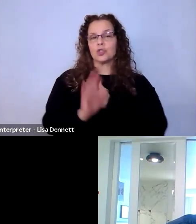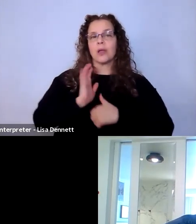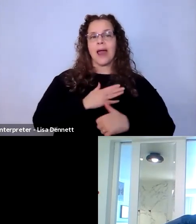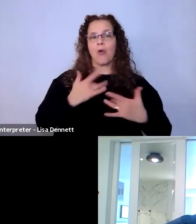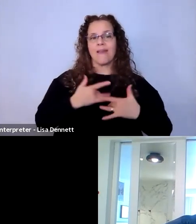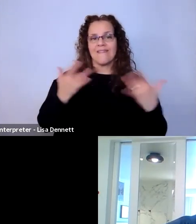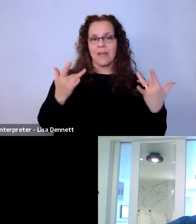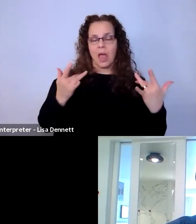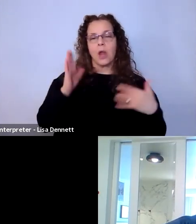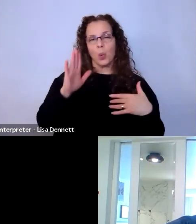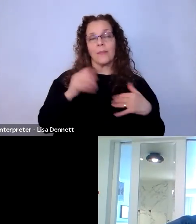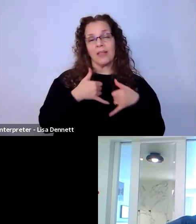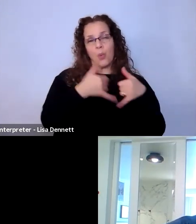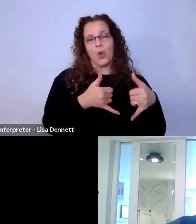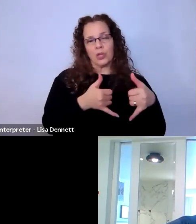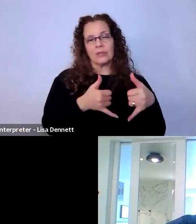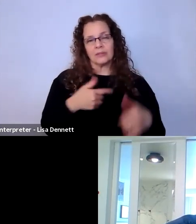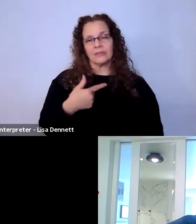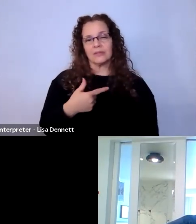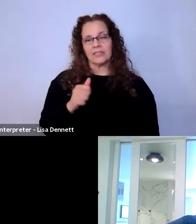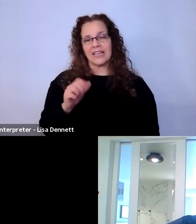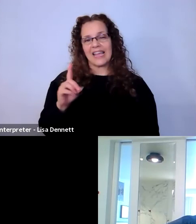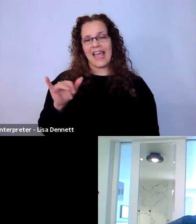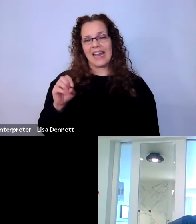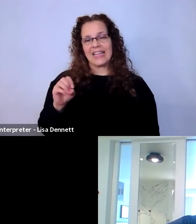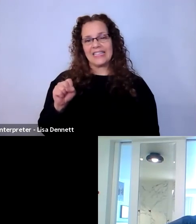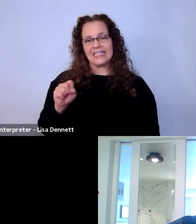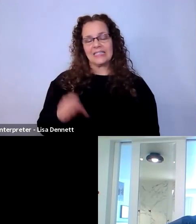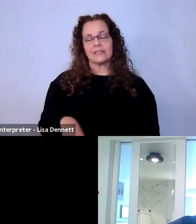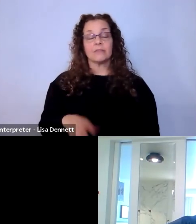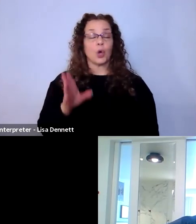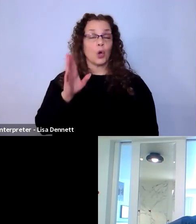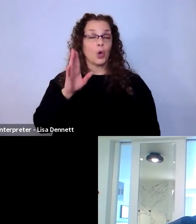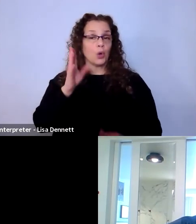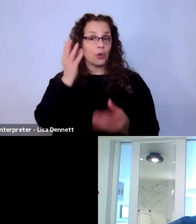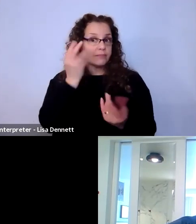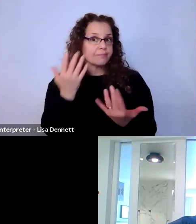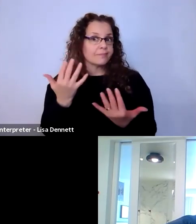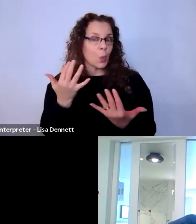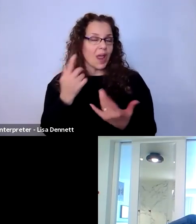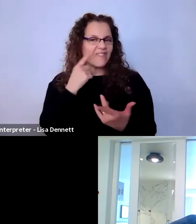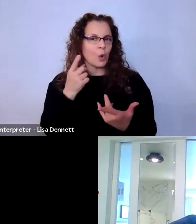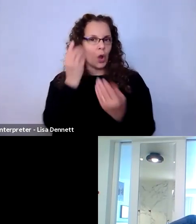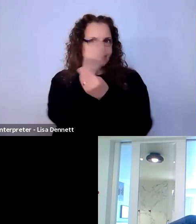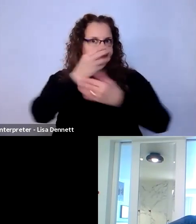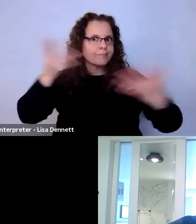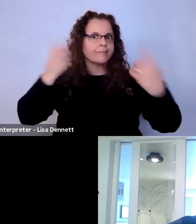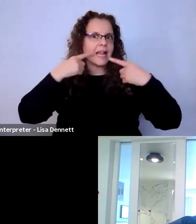will be the gatherings the awards. So stay tuned for information on that Gala in May will likely not